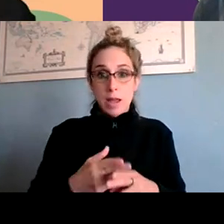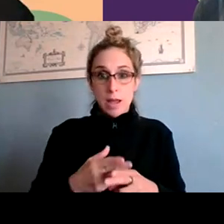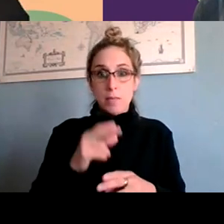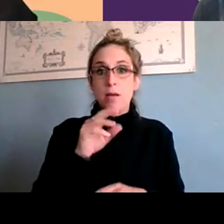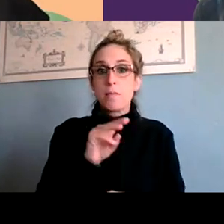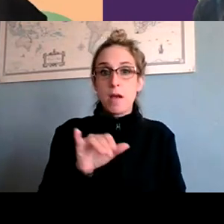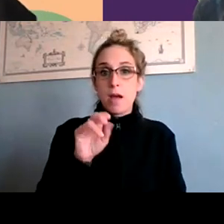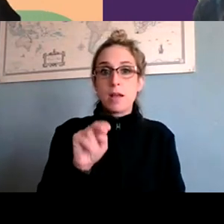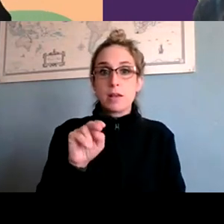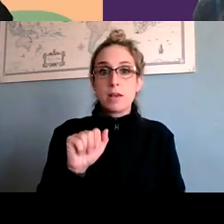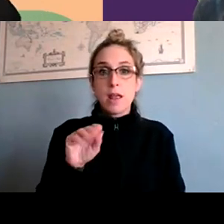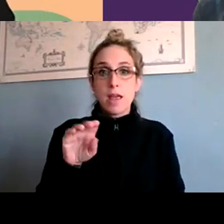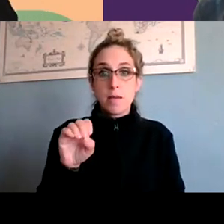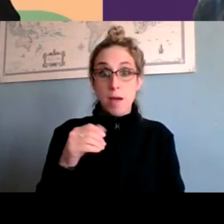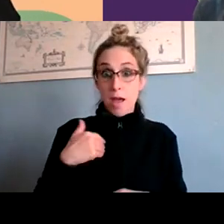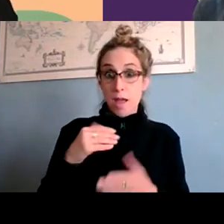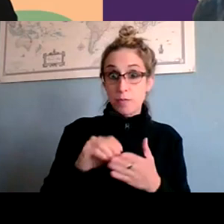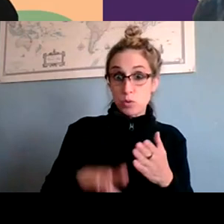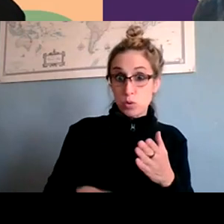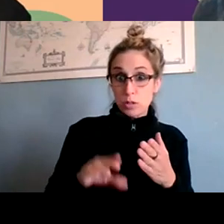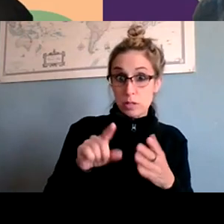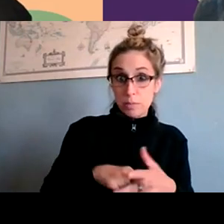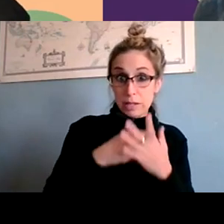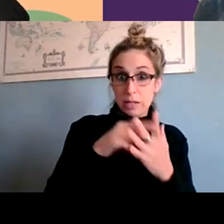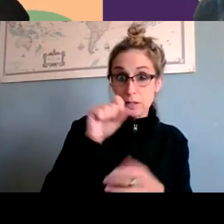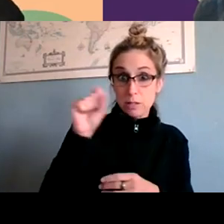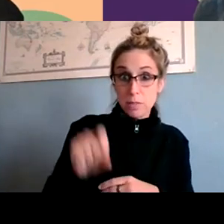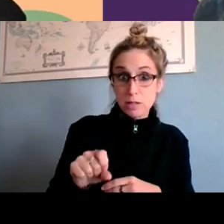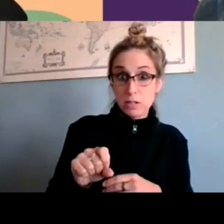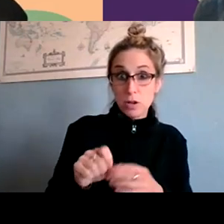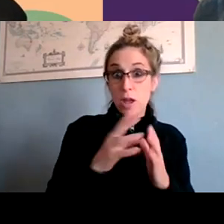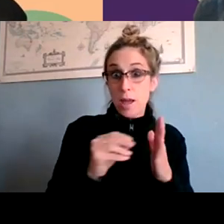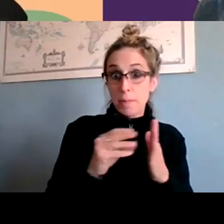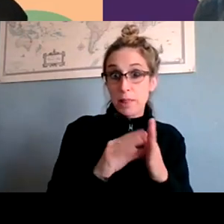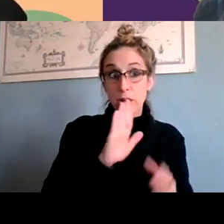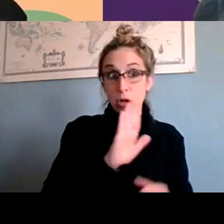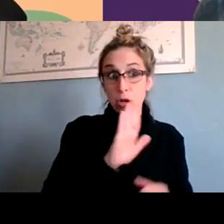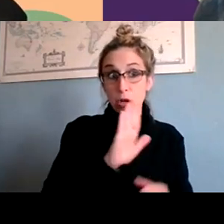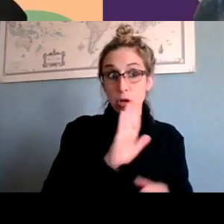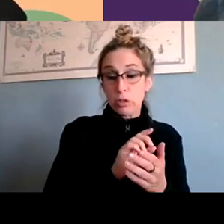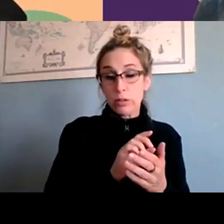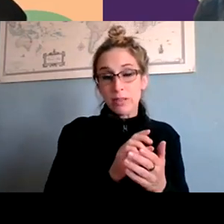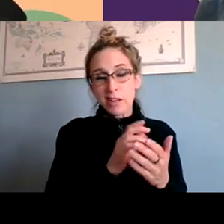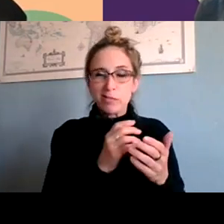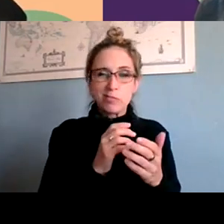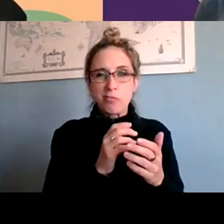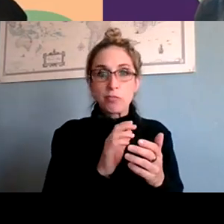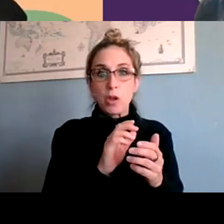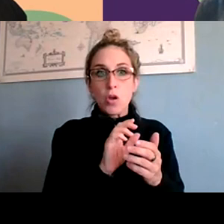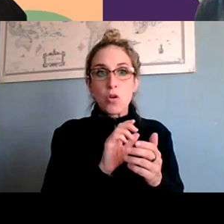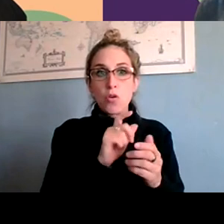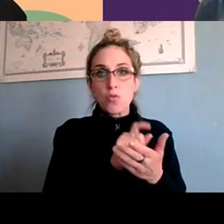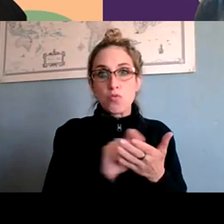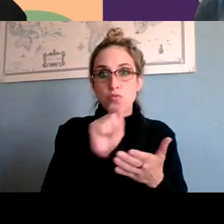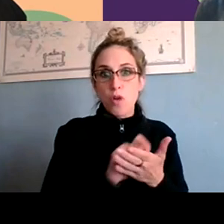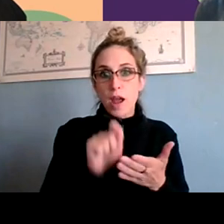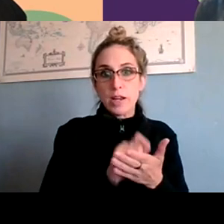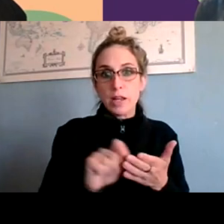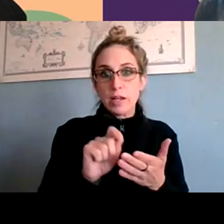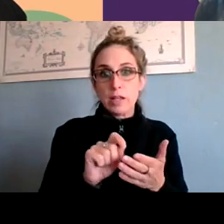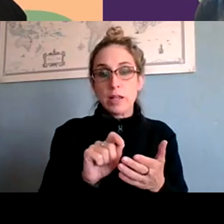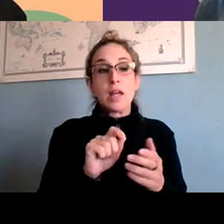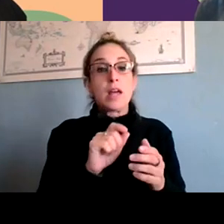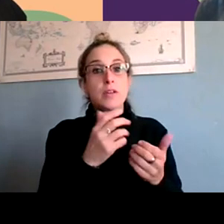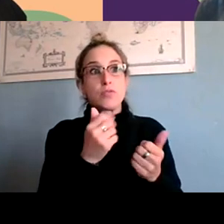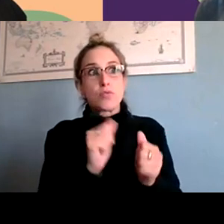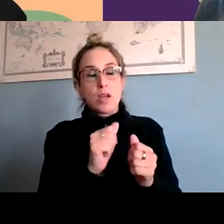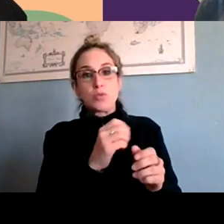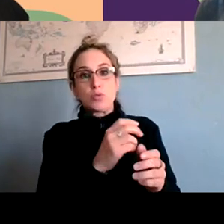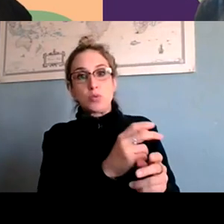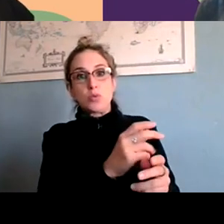Aurora Chang: So I have students at the beginning of the Semester emulate her writing you know, like track try to be someone else he citizen in the style and tell me about your name.